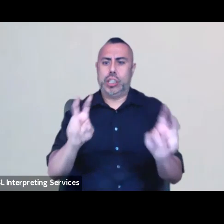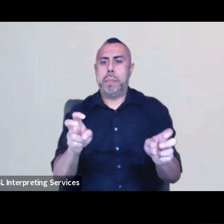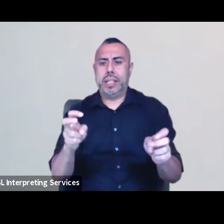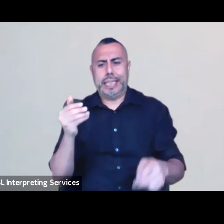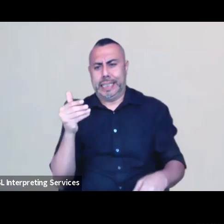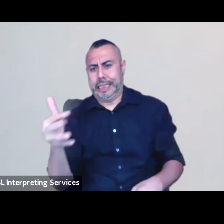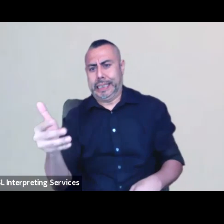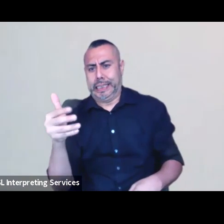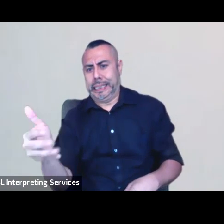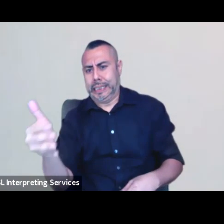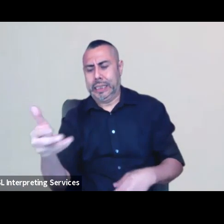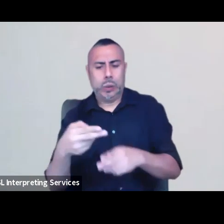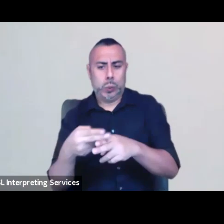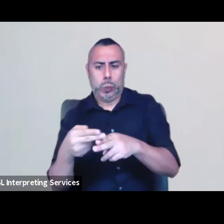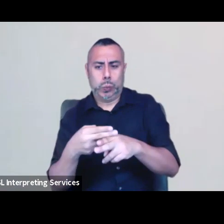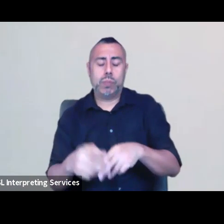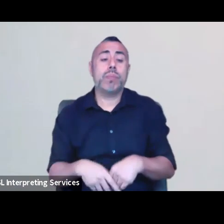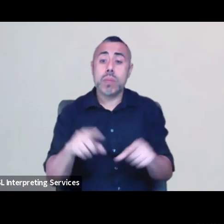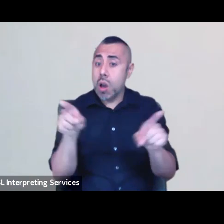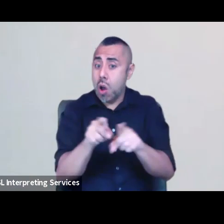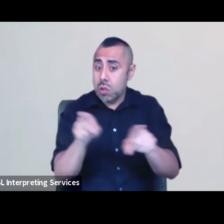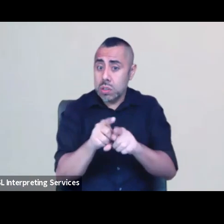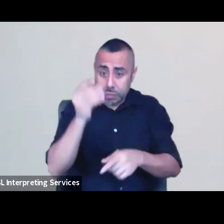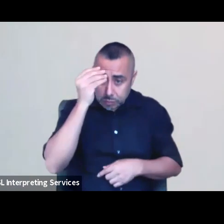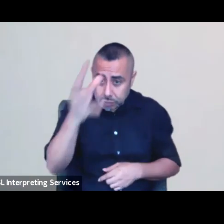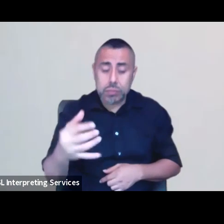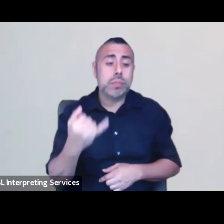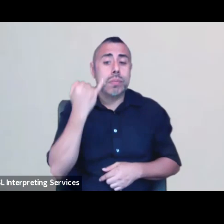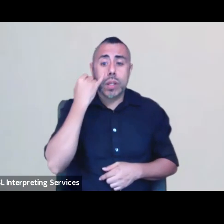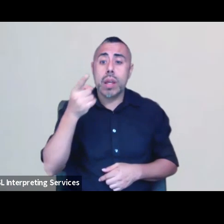Please also know that when you are applying for emergency funding,